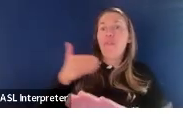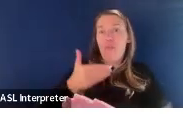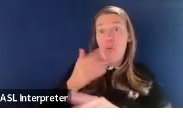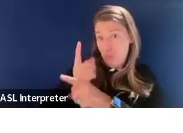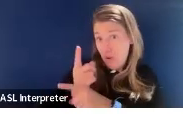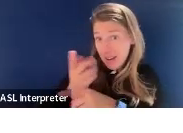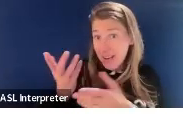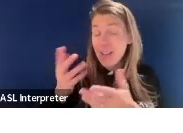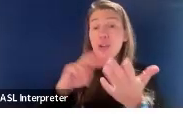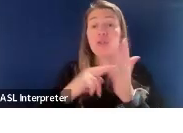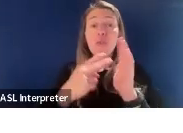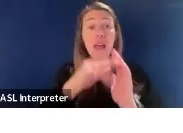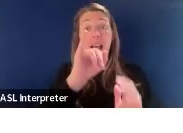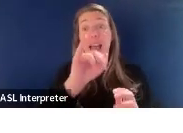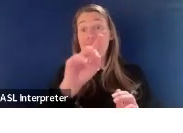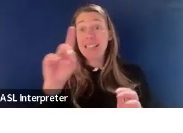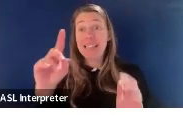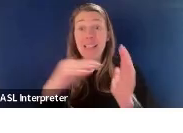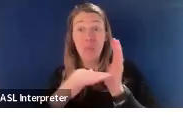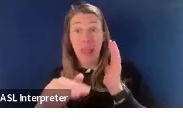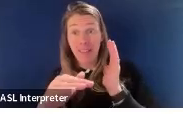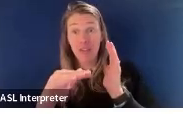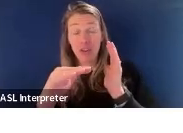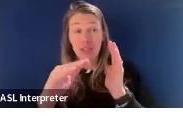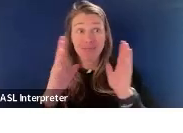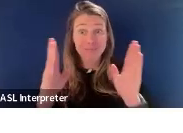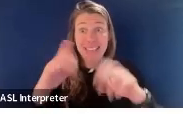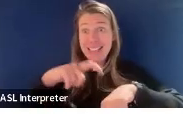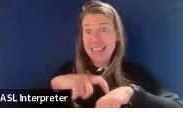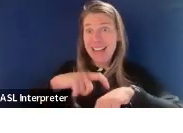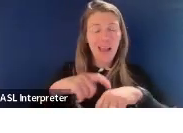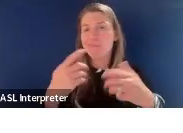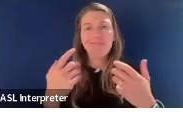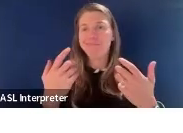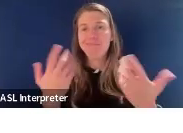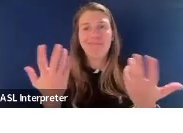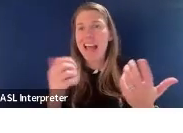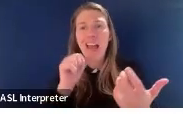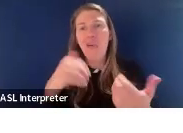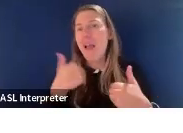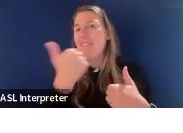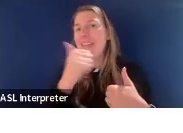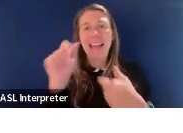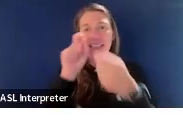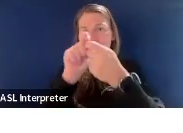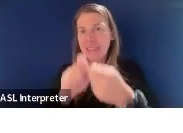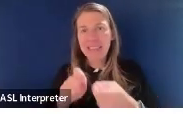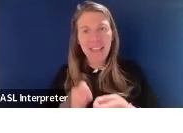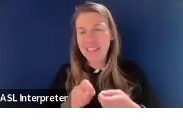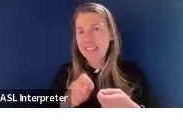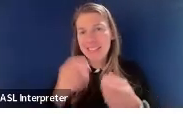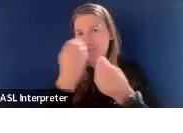In terms of the IDD waiver timeline, not able to share, you know, any specifics right now in terms of, you know,